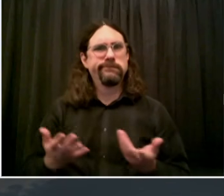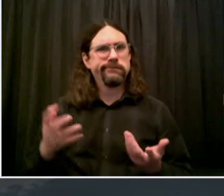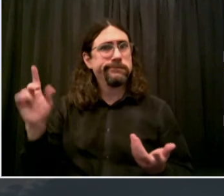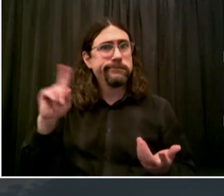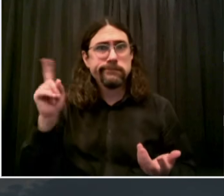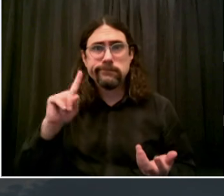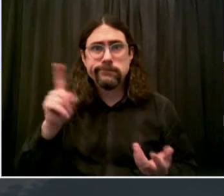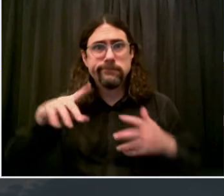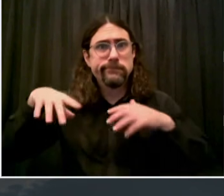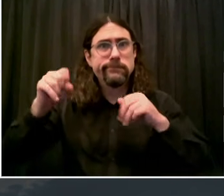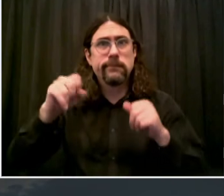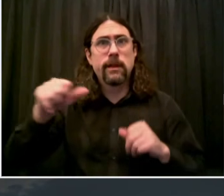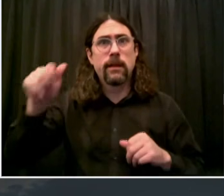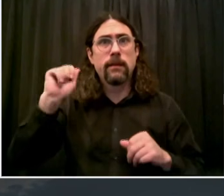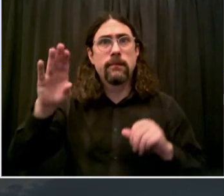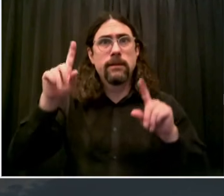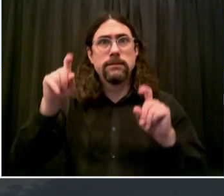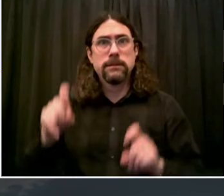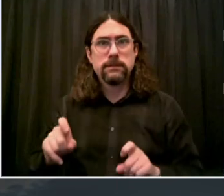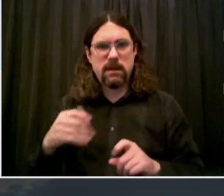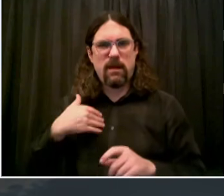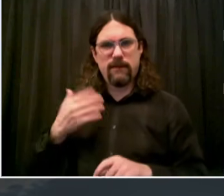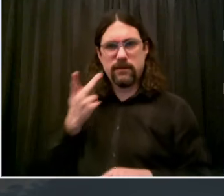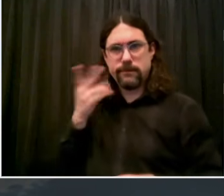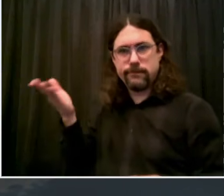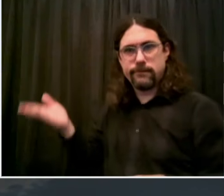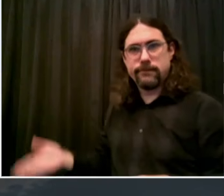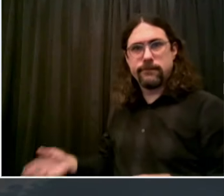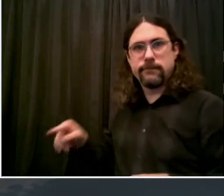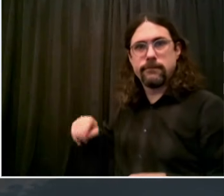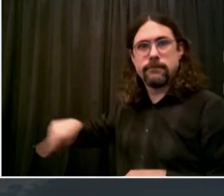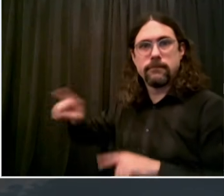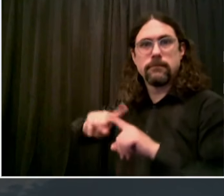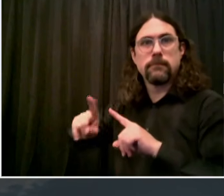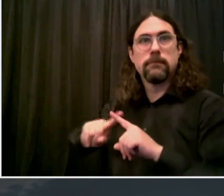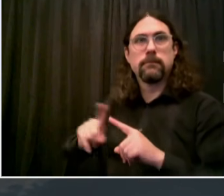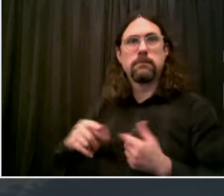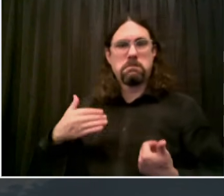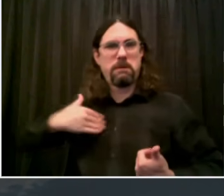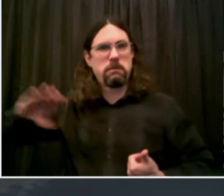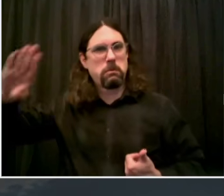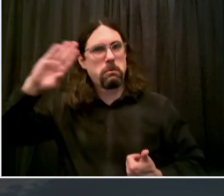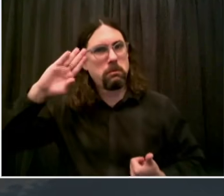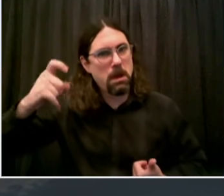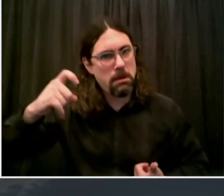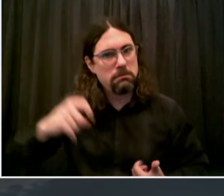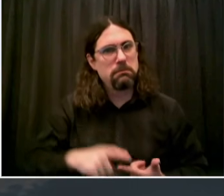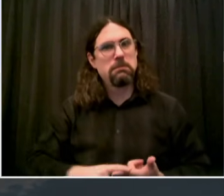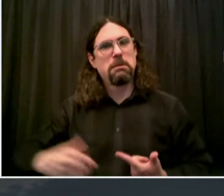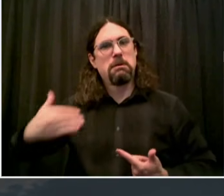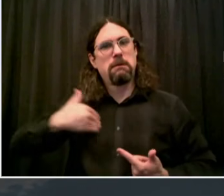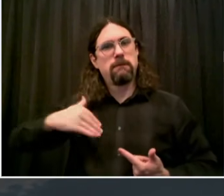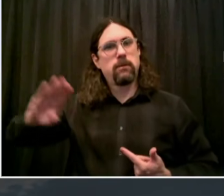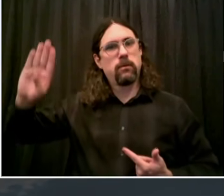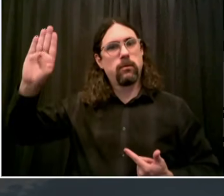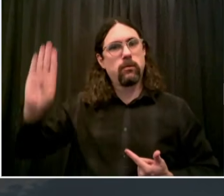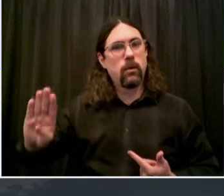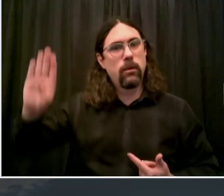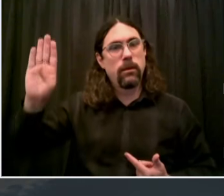LOCATIONS IN THE